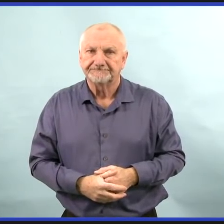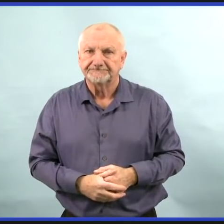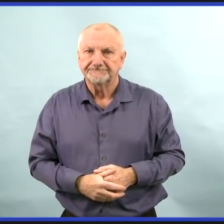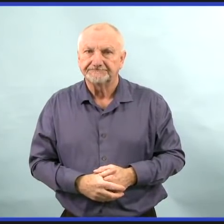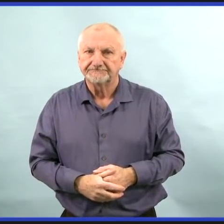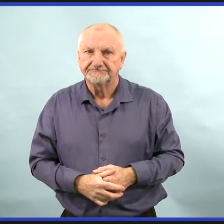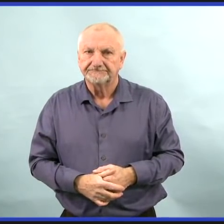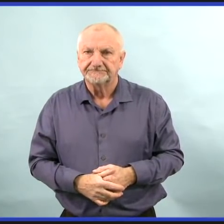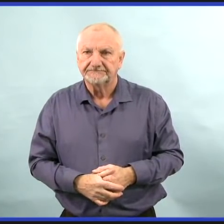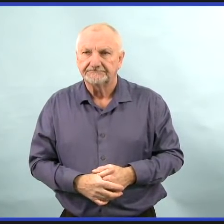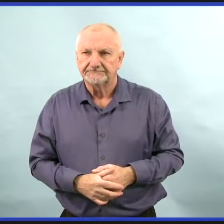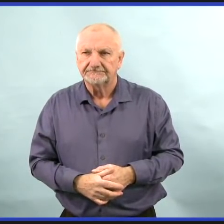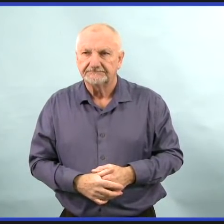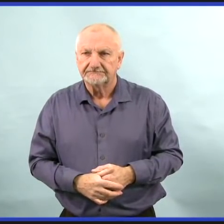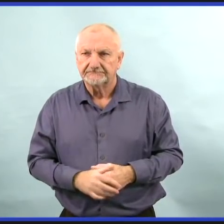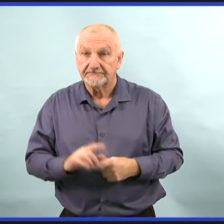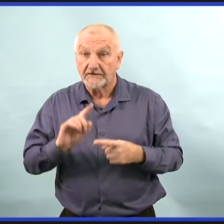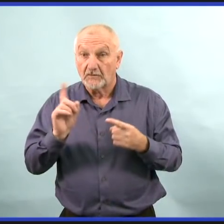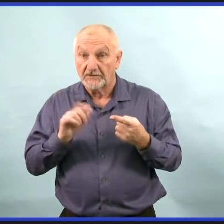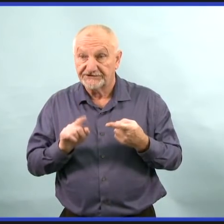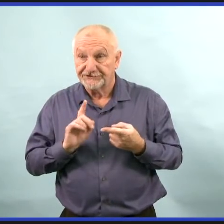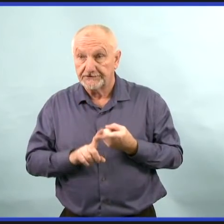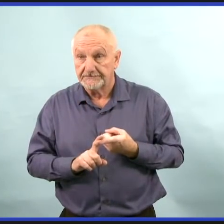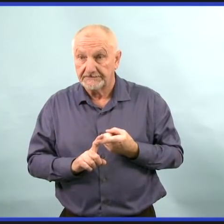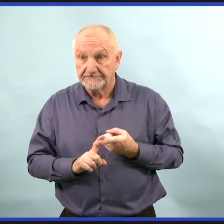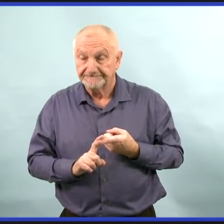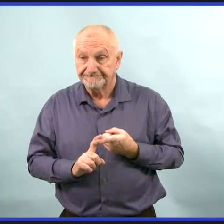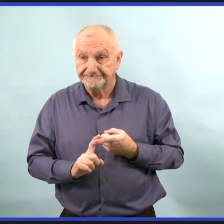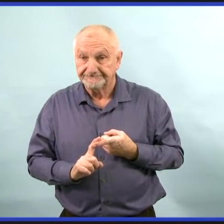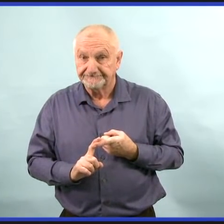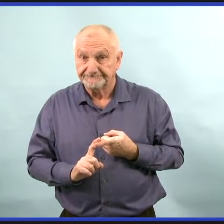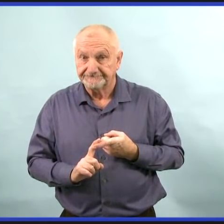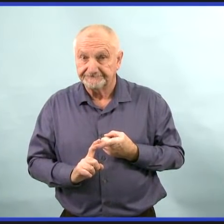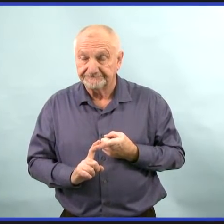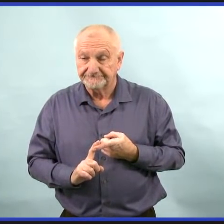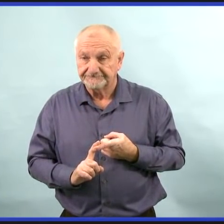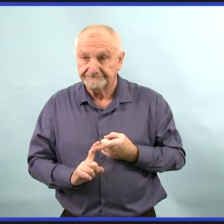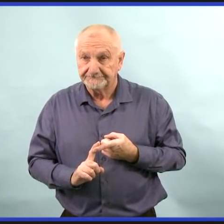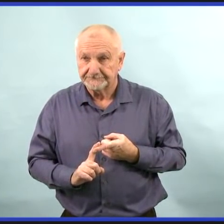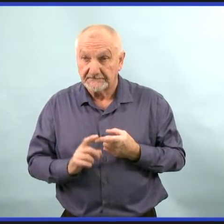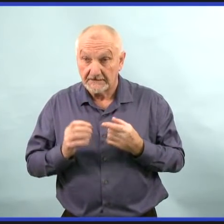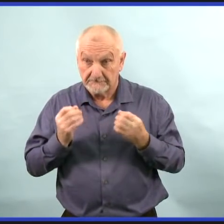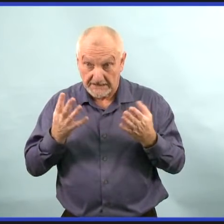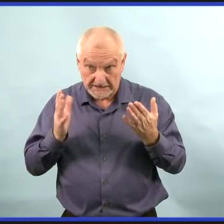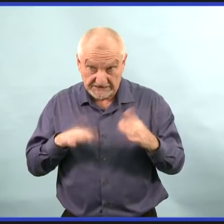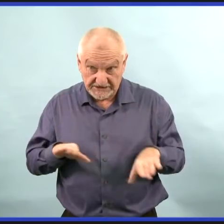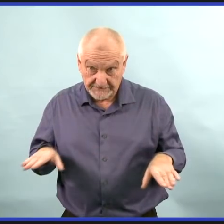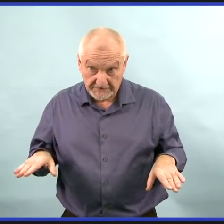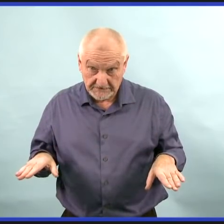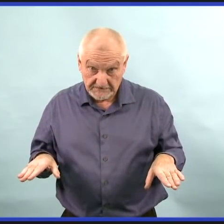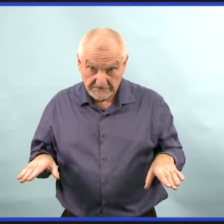vaccines because for a lot of these children they are being uh this decision is being made